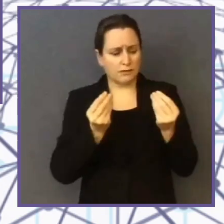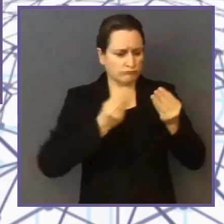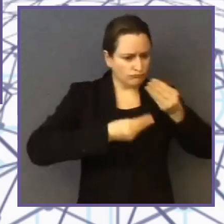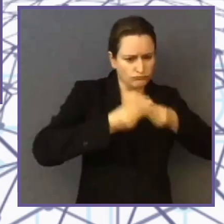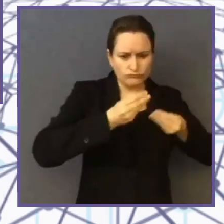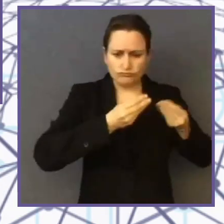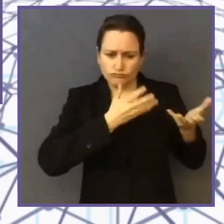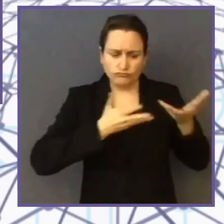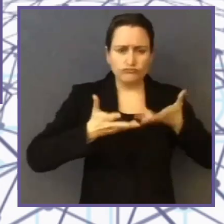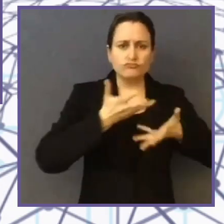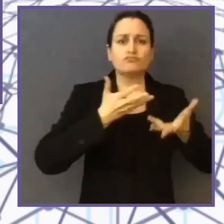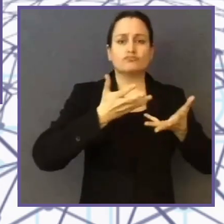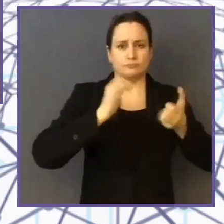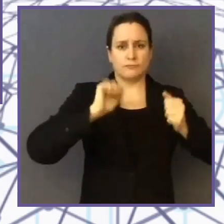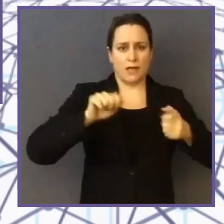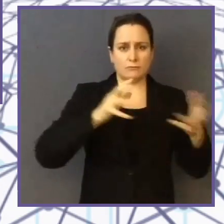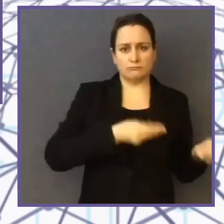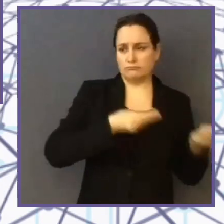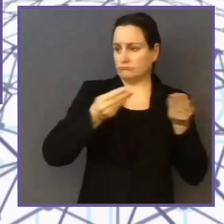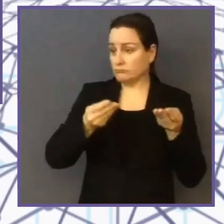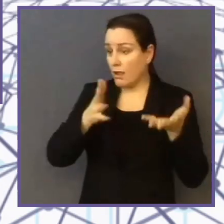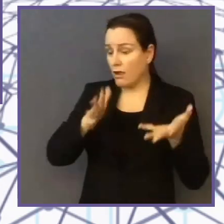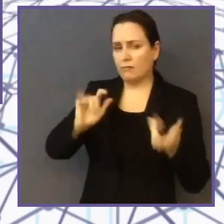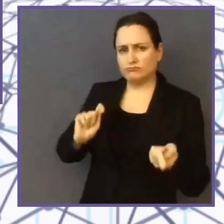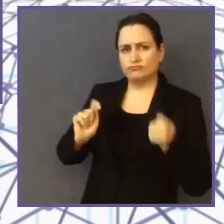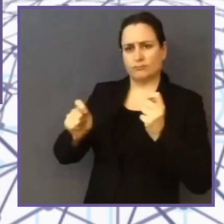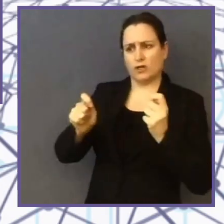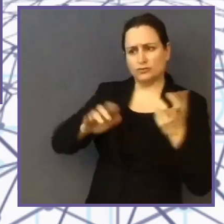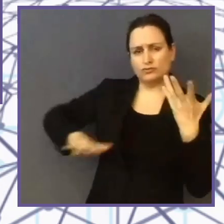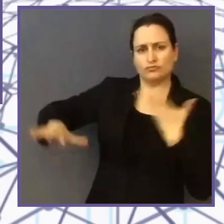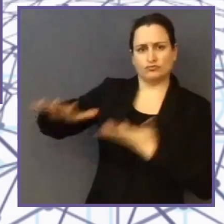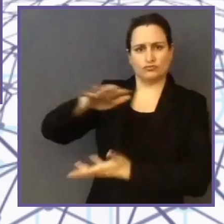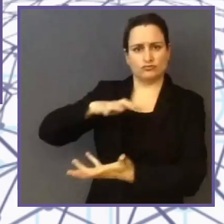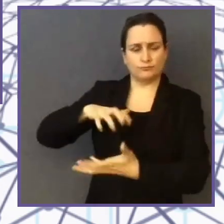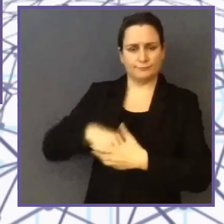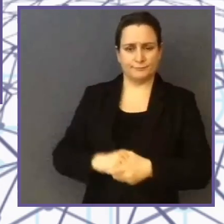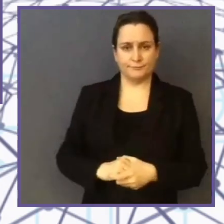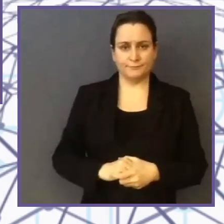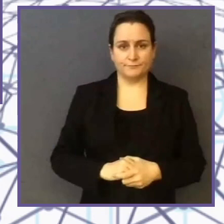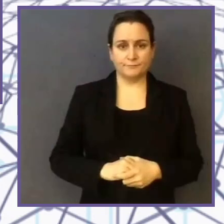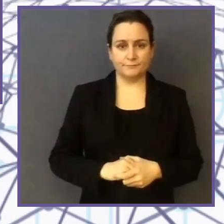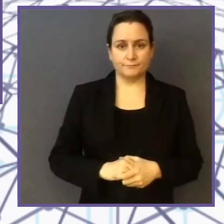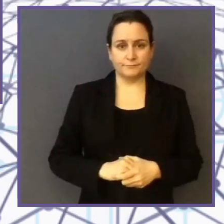And at the IFC, we believe the inclusion of persons with disabilities in the financial sector.